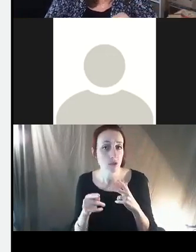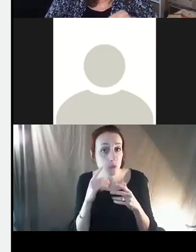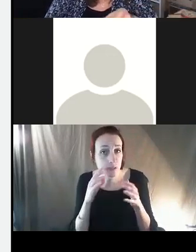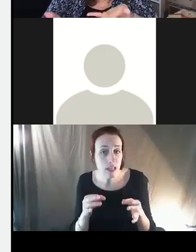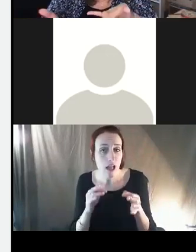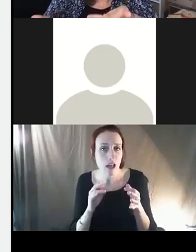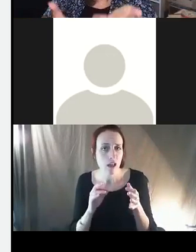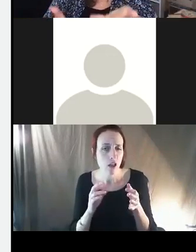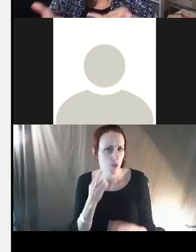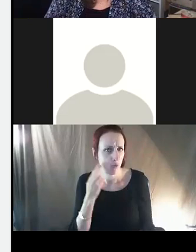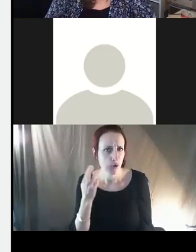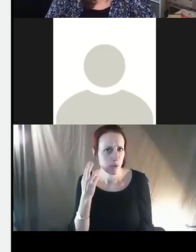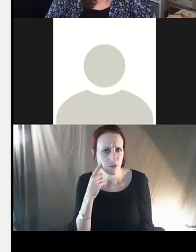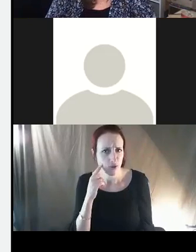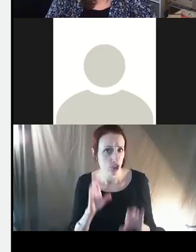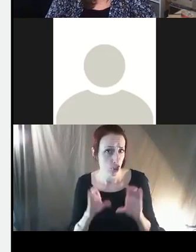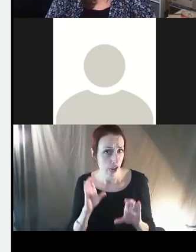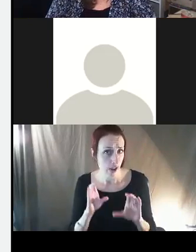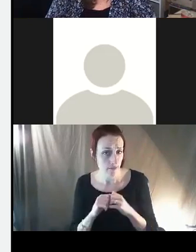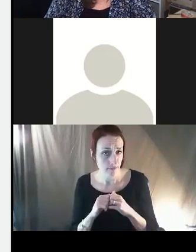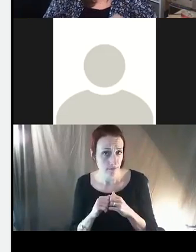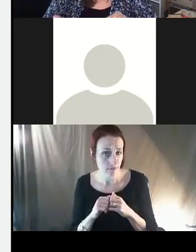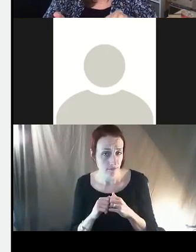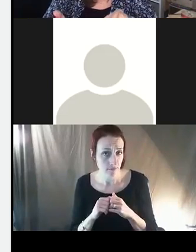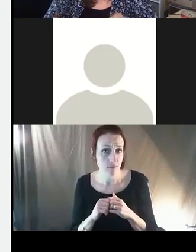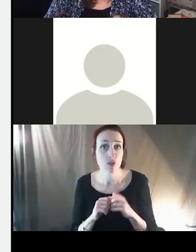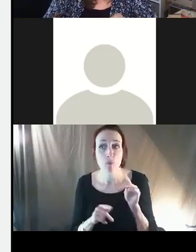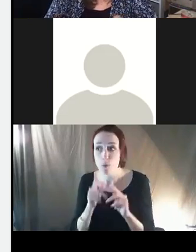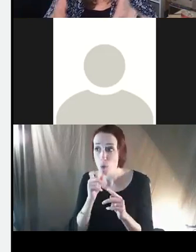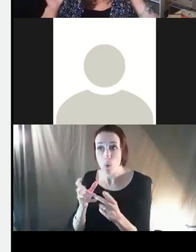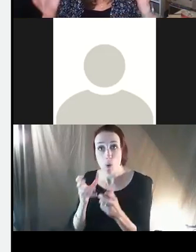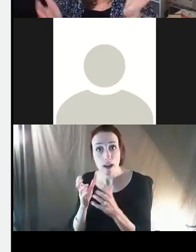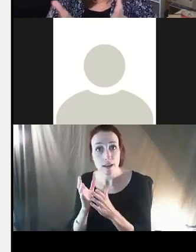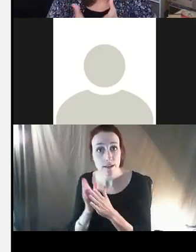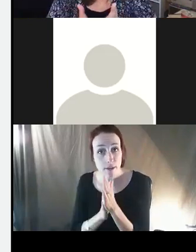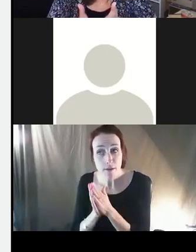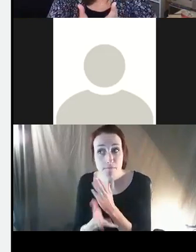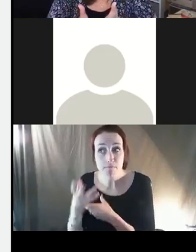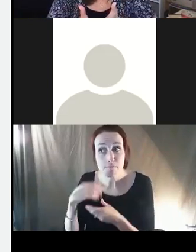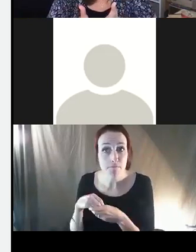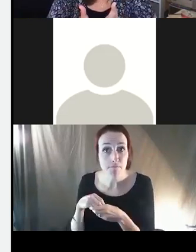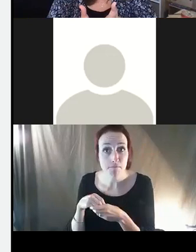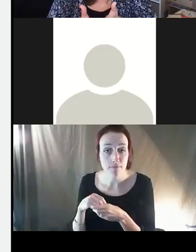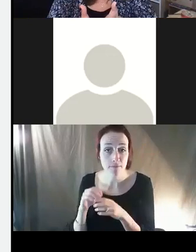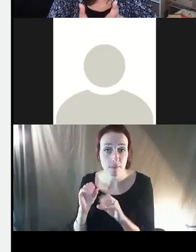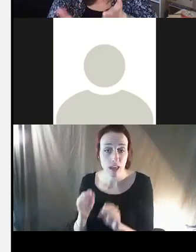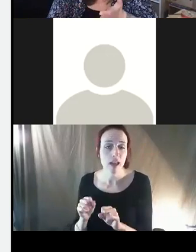can have more people who want to be engaged. Understand what the parameters are.